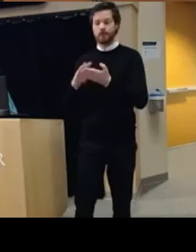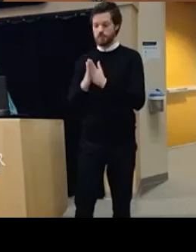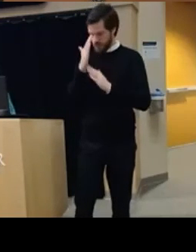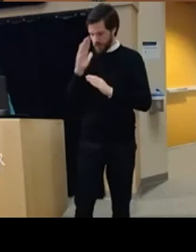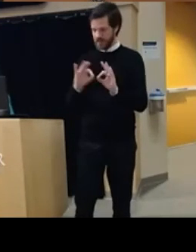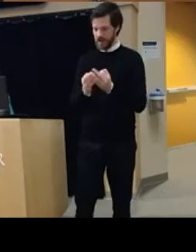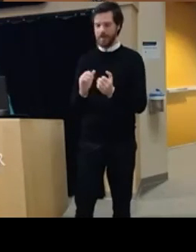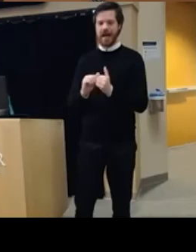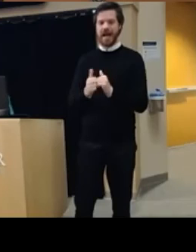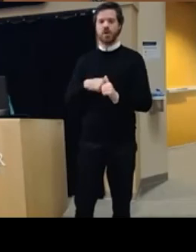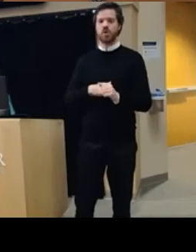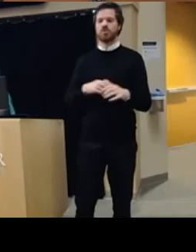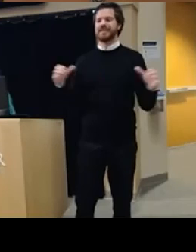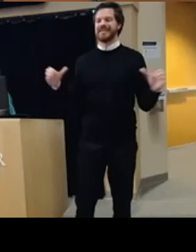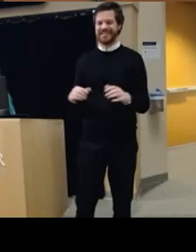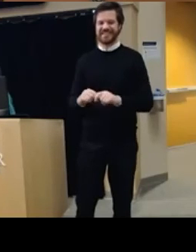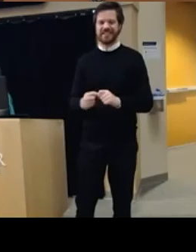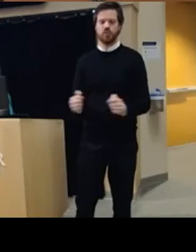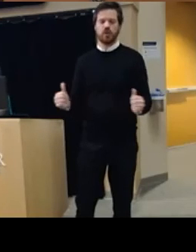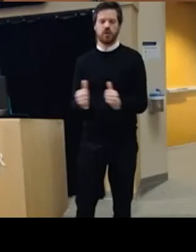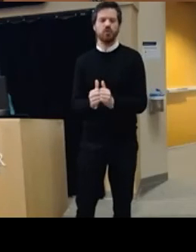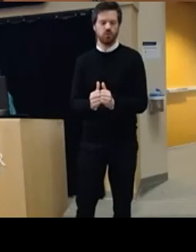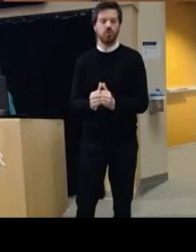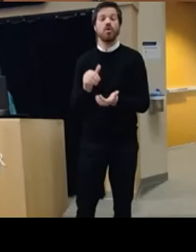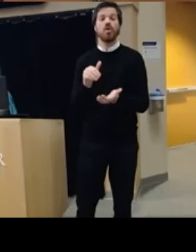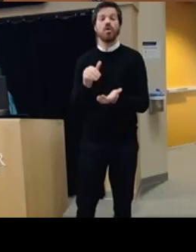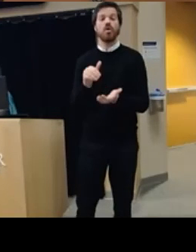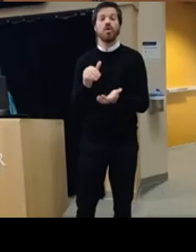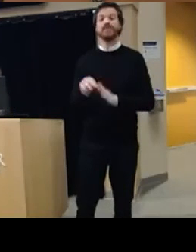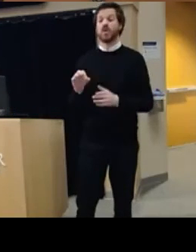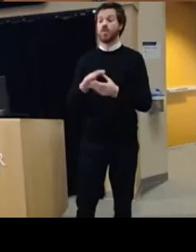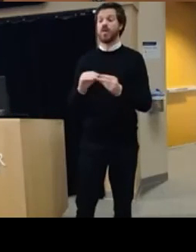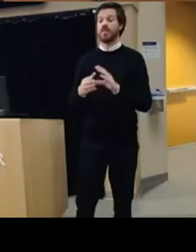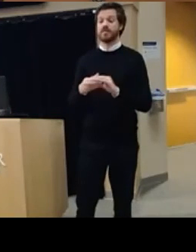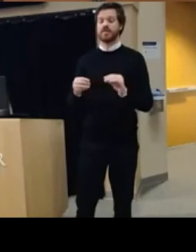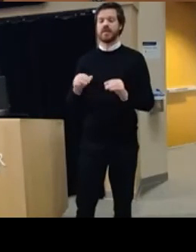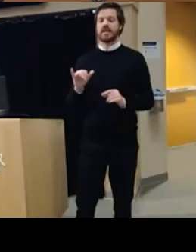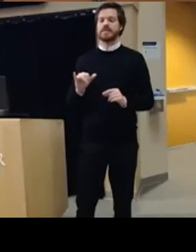how do we bring teams together and often we found qualitatively there's a reluctance to